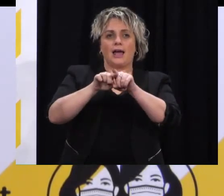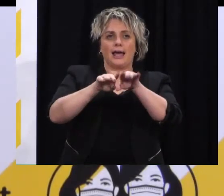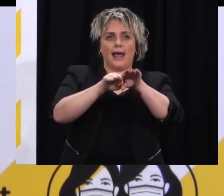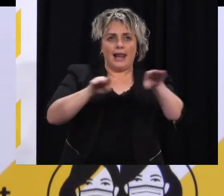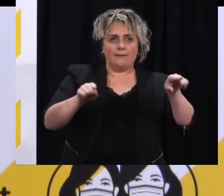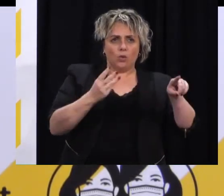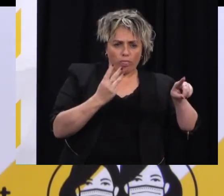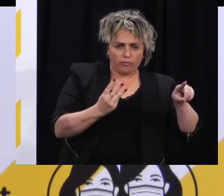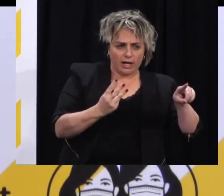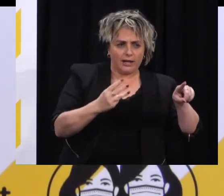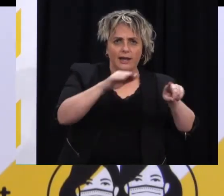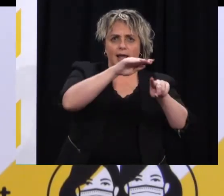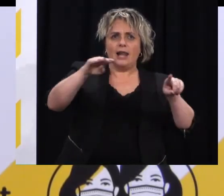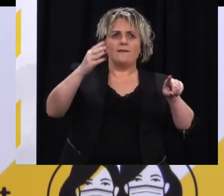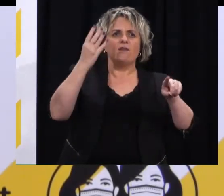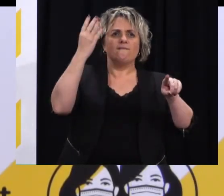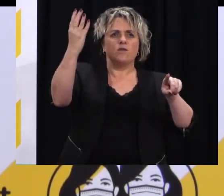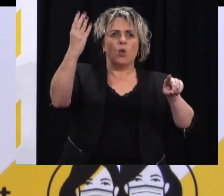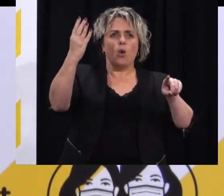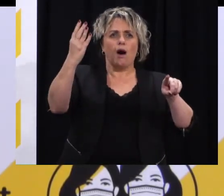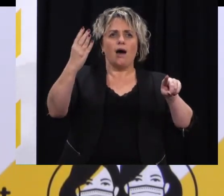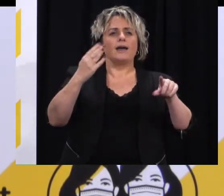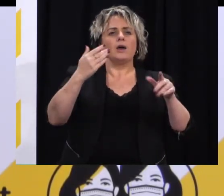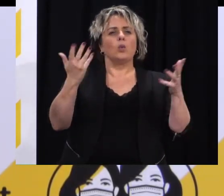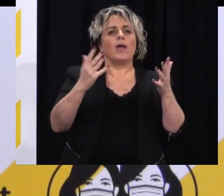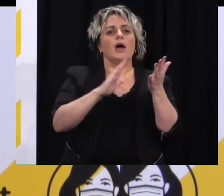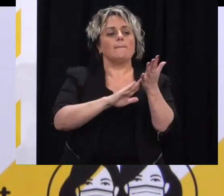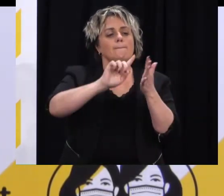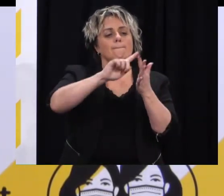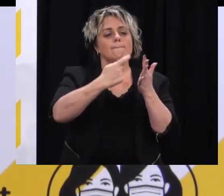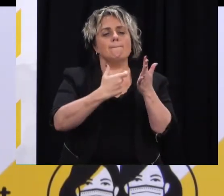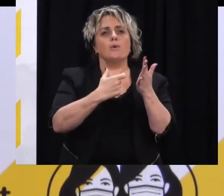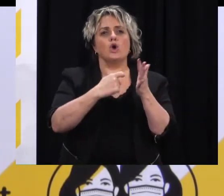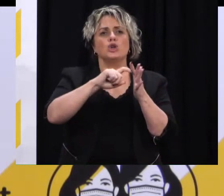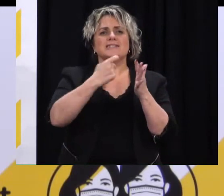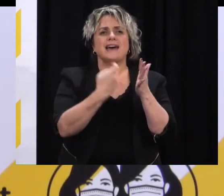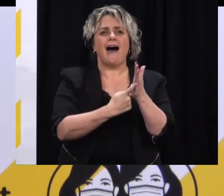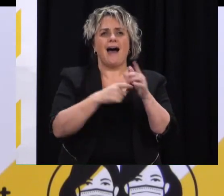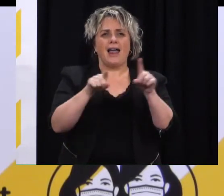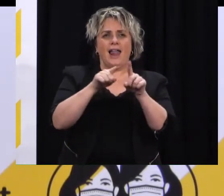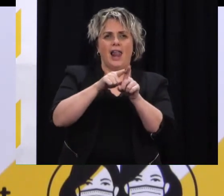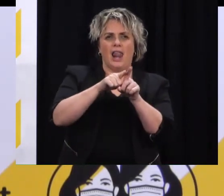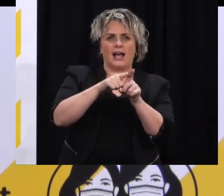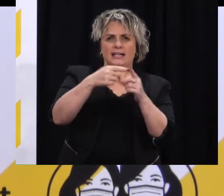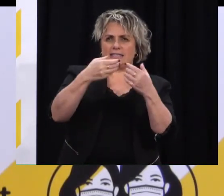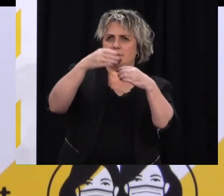been as agile as other New Zealanders have been. >> At the